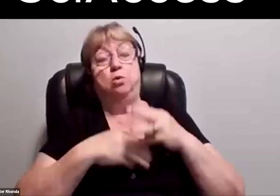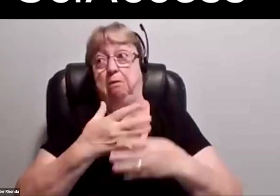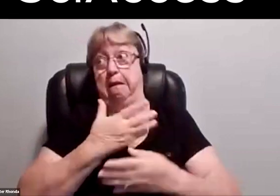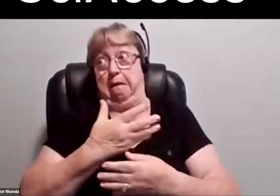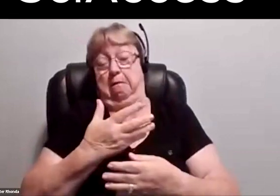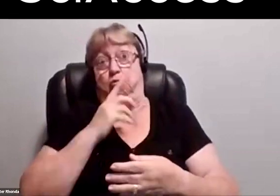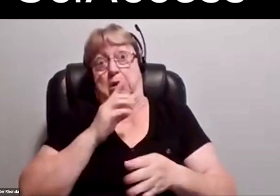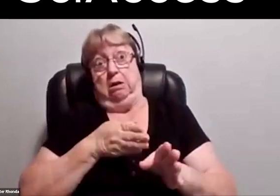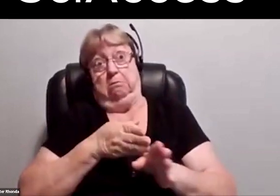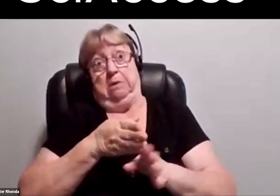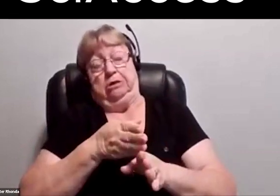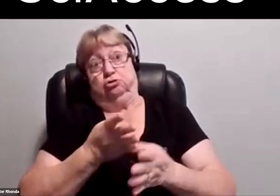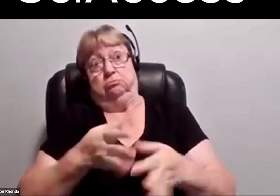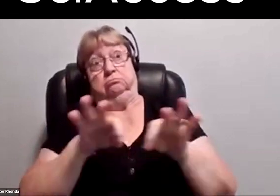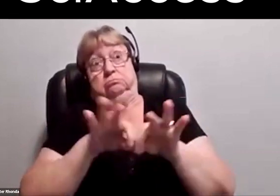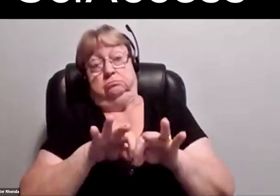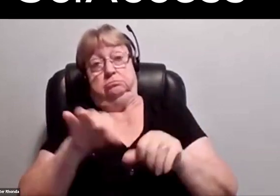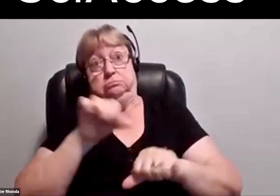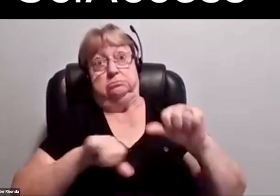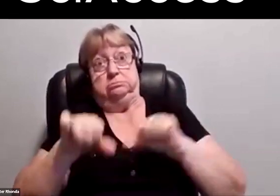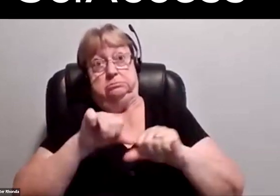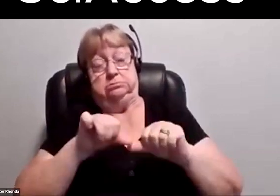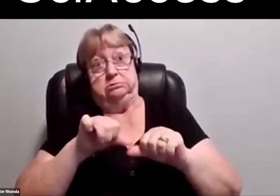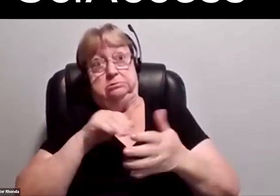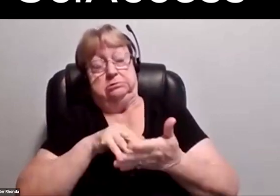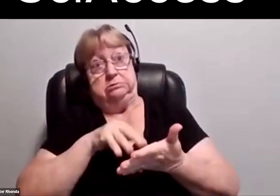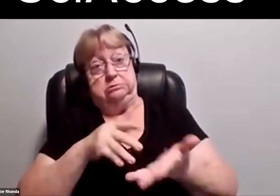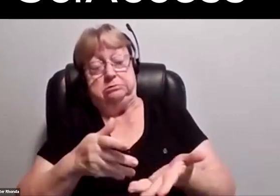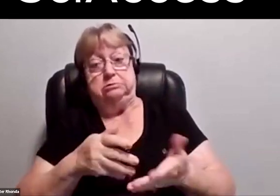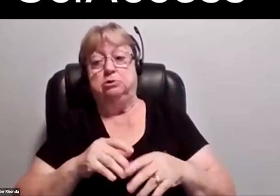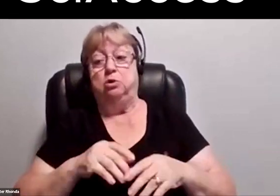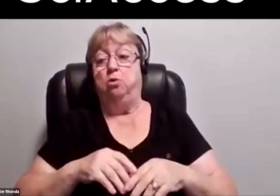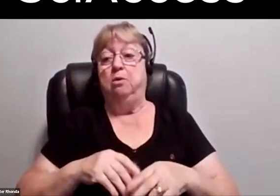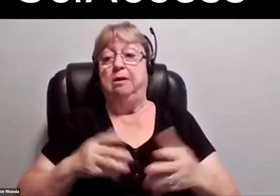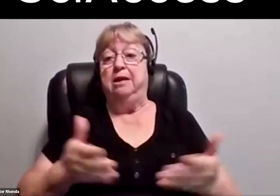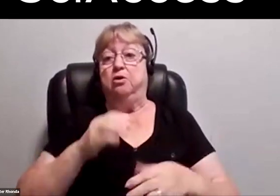In SciAccess, we are dedicated to advancing disability inclusion in STEM.